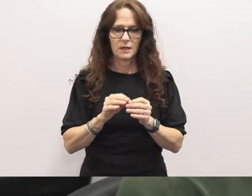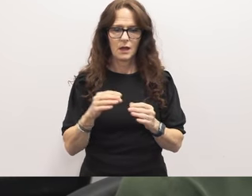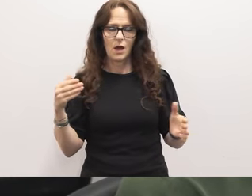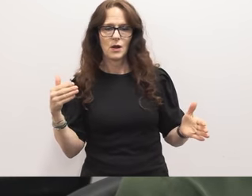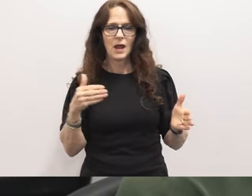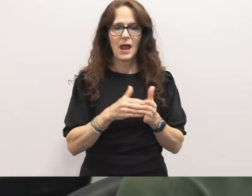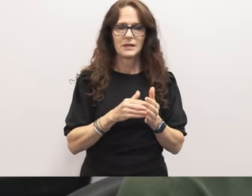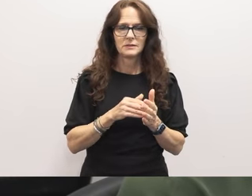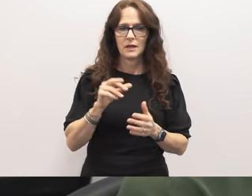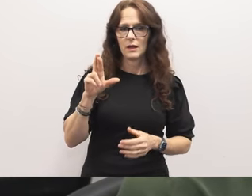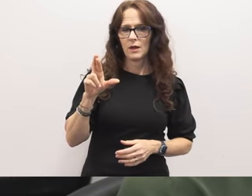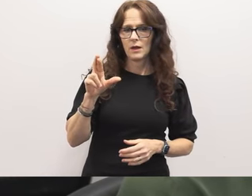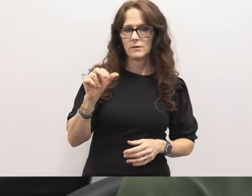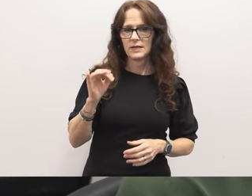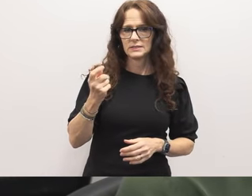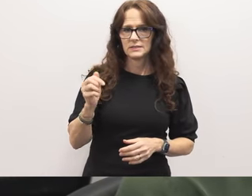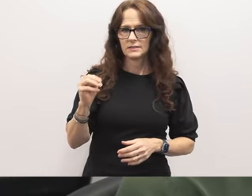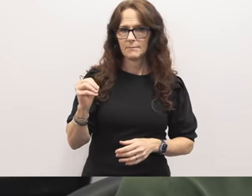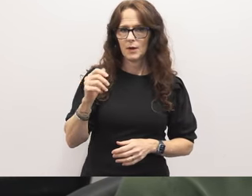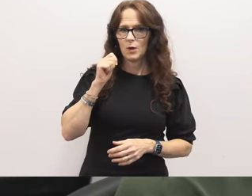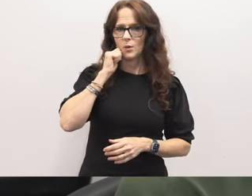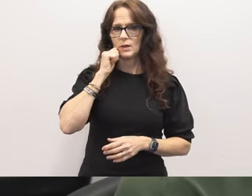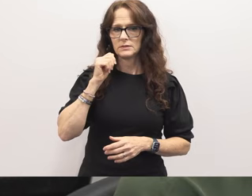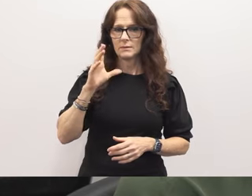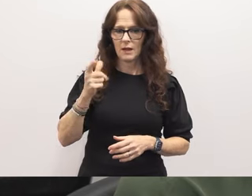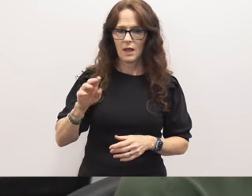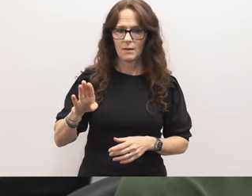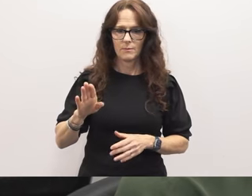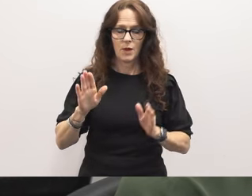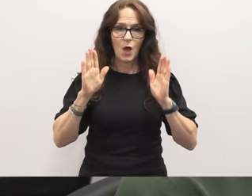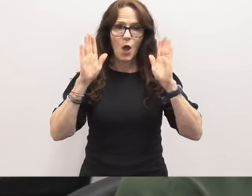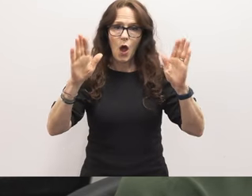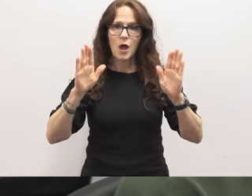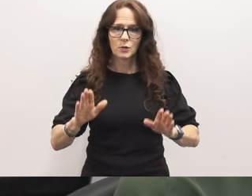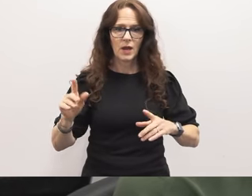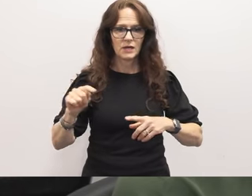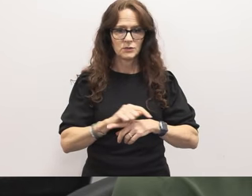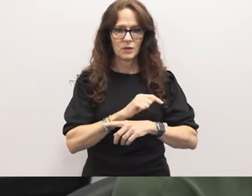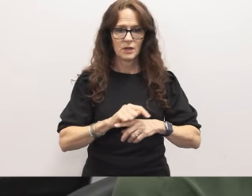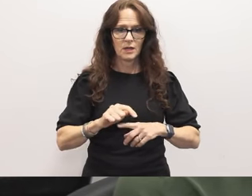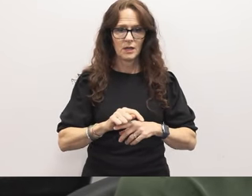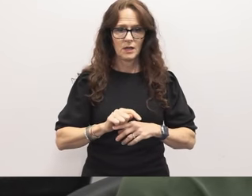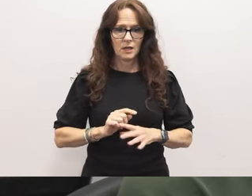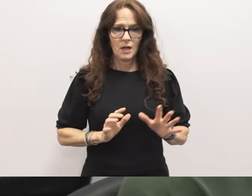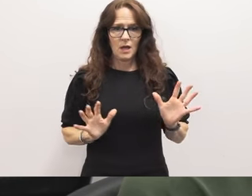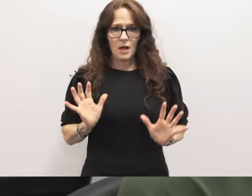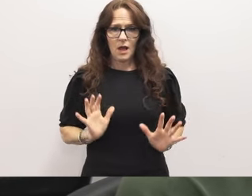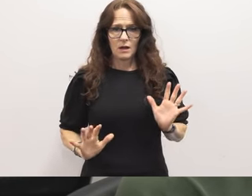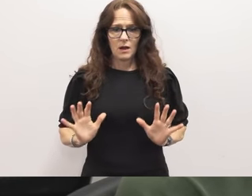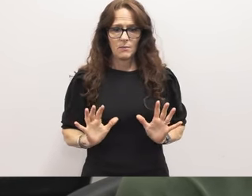which he'll talk about in a little bit, did a phenomenal training in front of our staff. Again, uncomfortable and wonderful in that uncomfortability